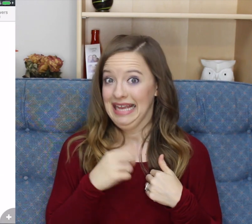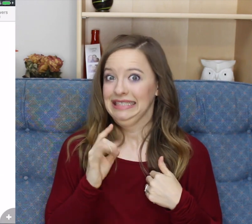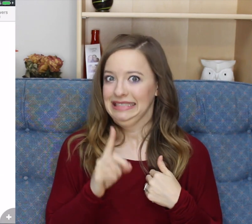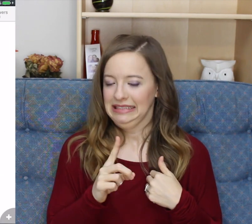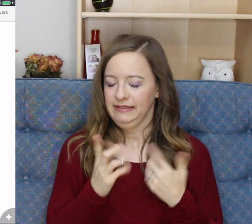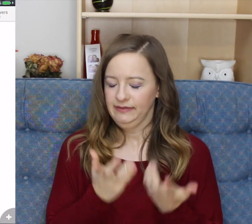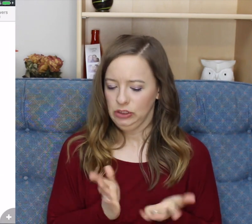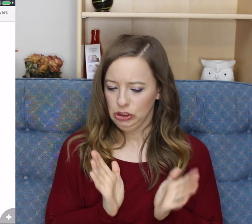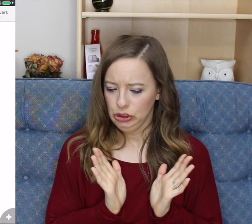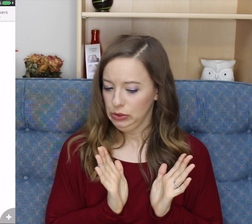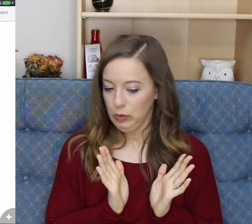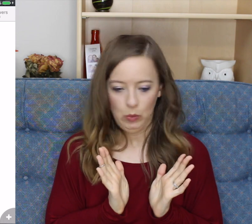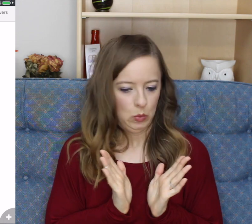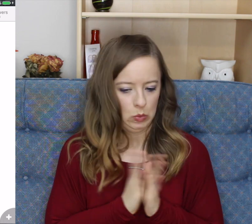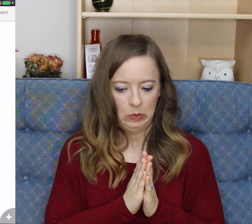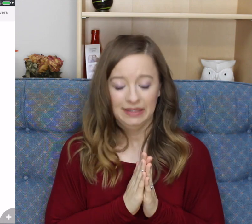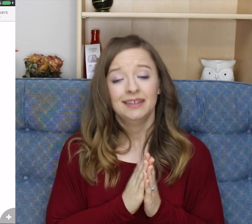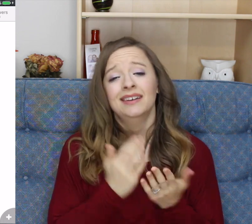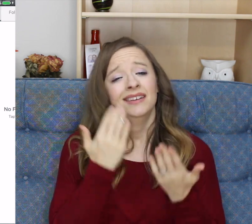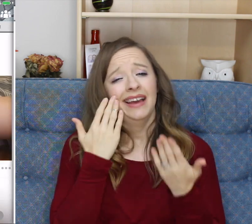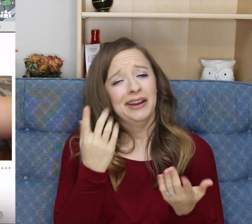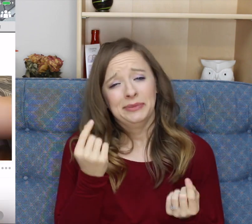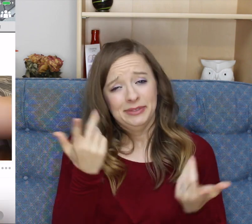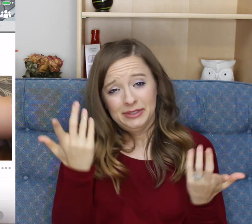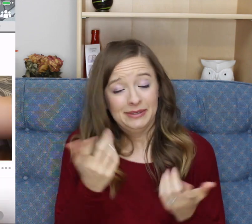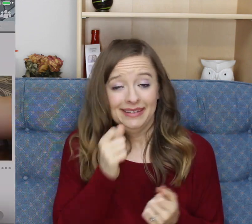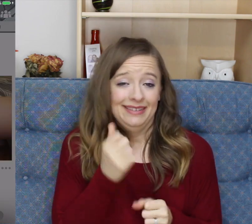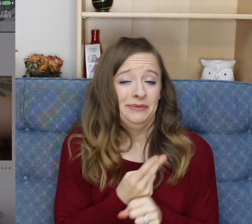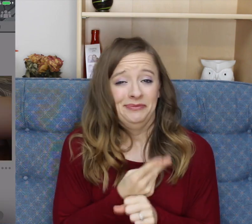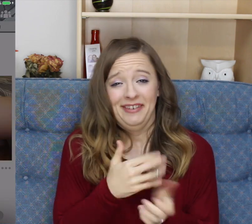what I did. No? I don't know how to do this.